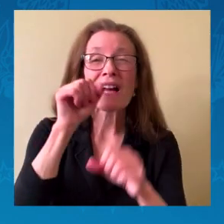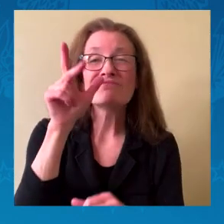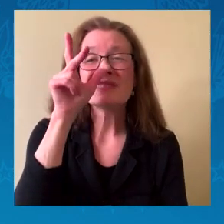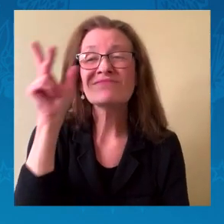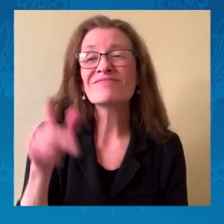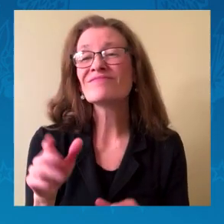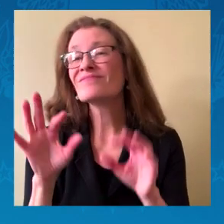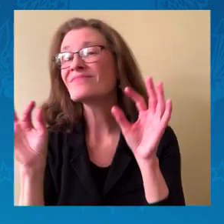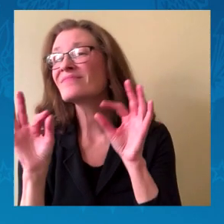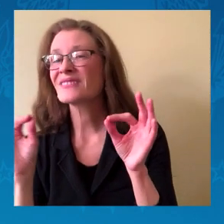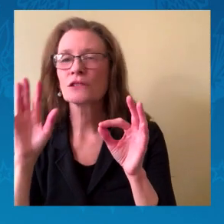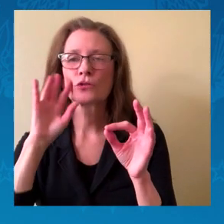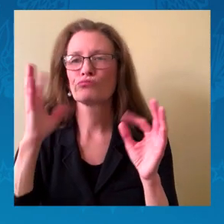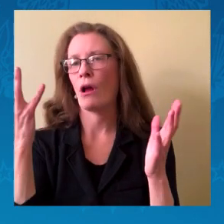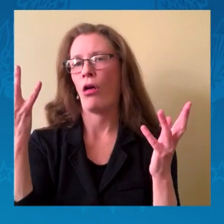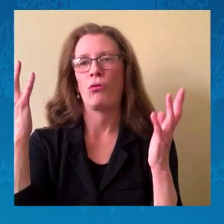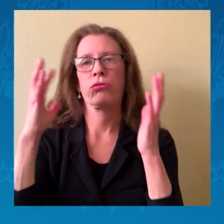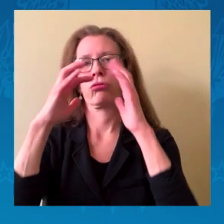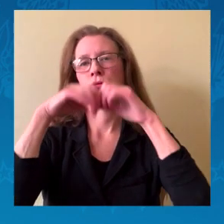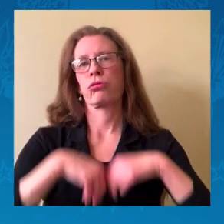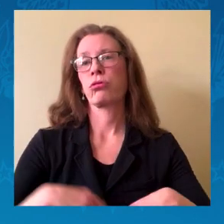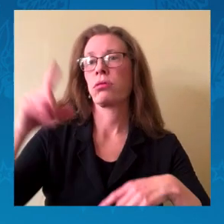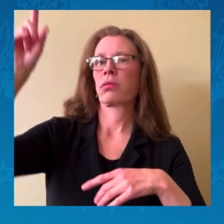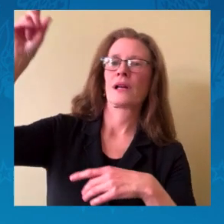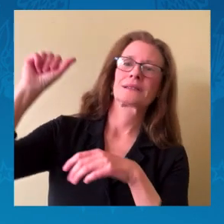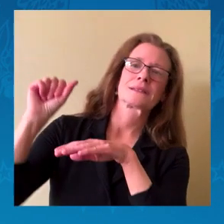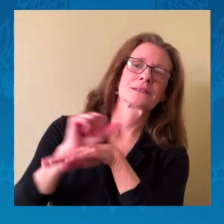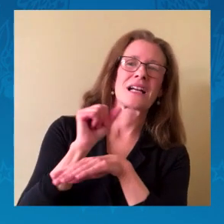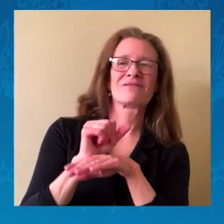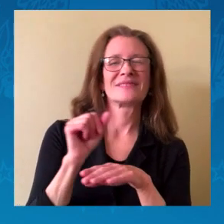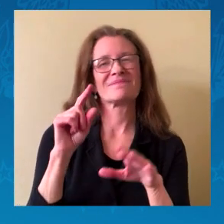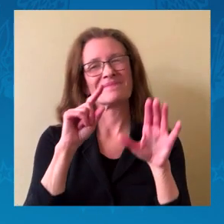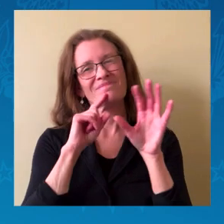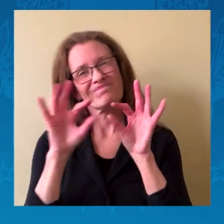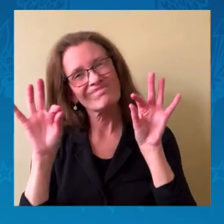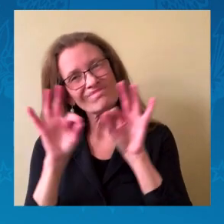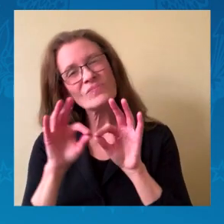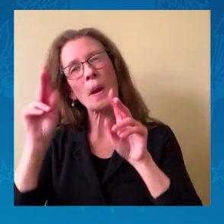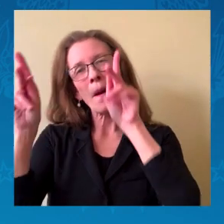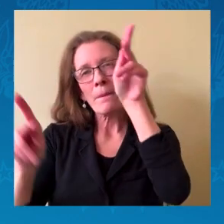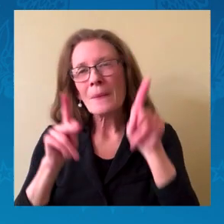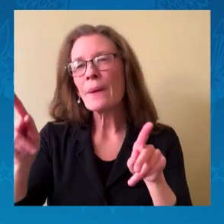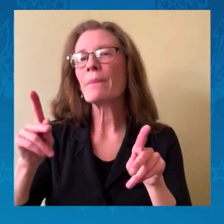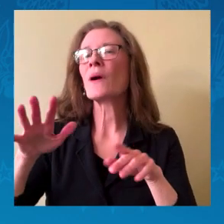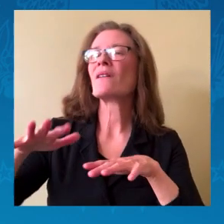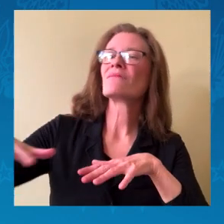with the civilian side of the space equation so that we responsibly govern private sector space activities,